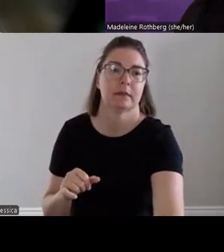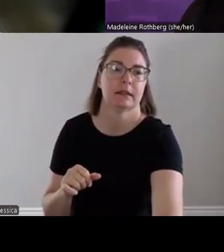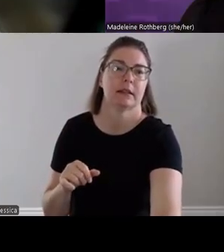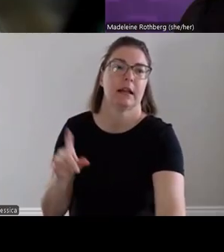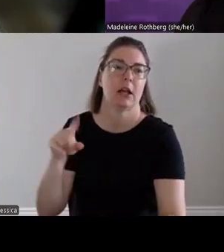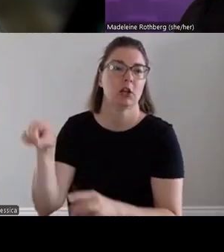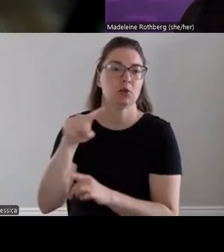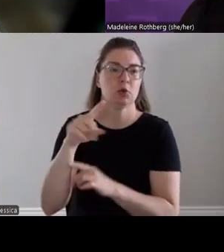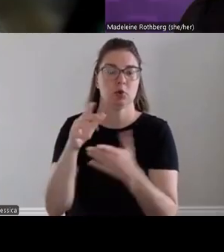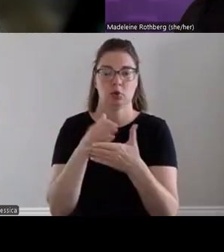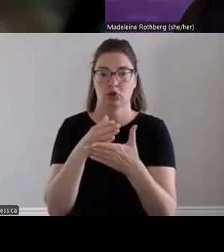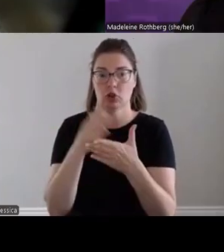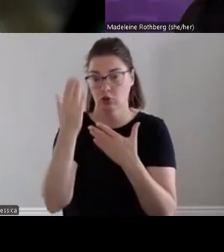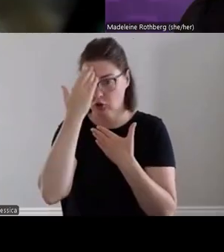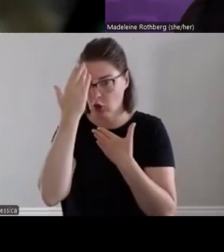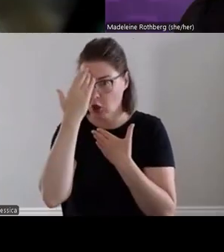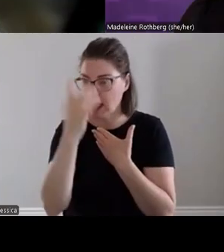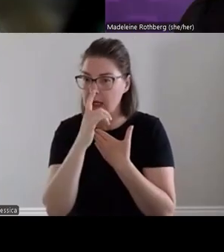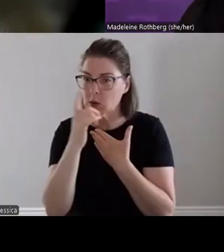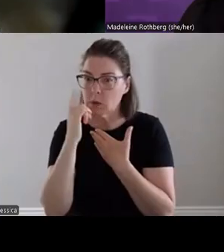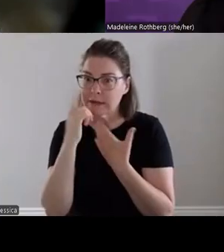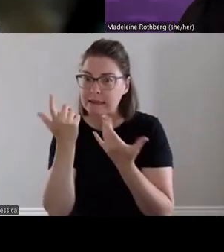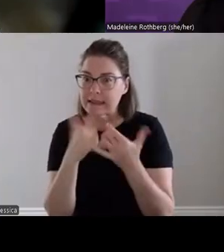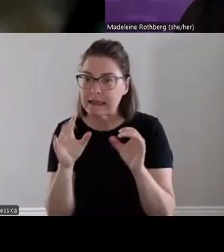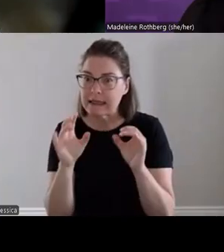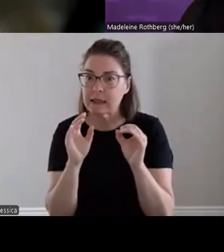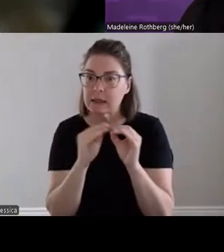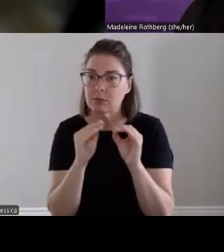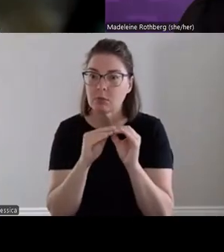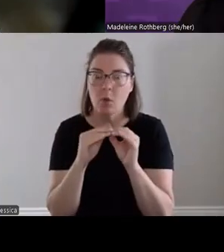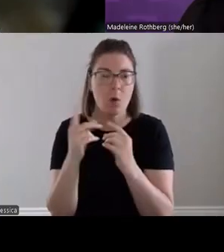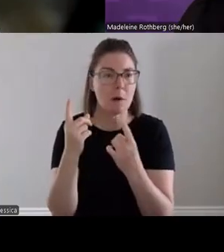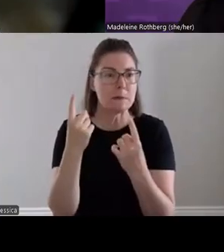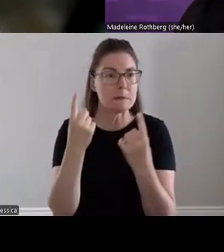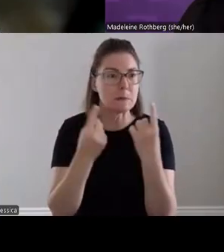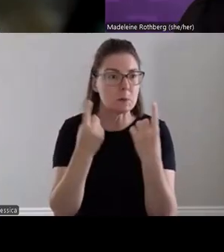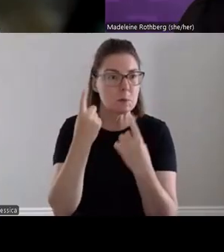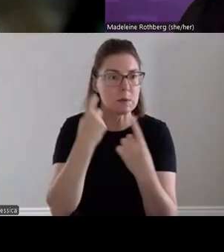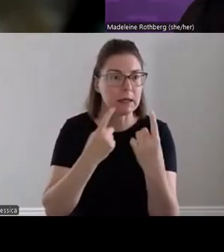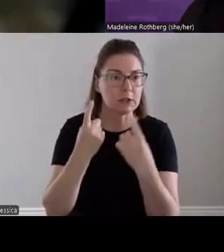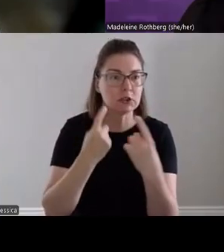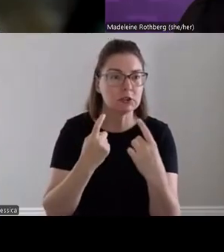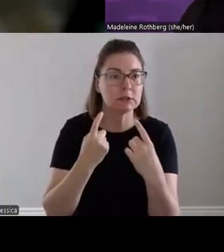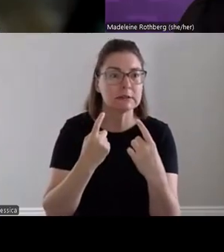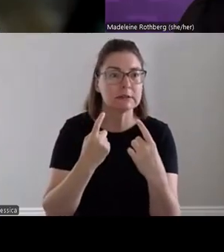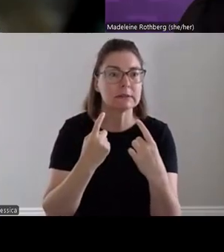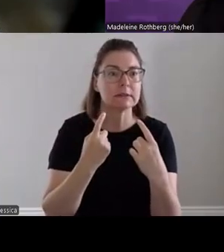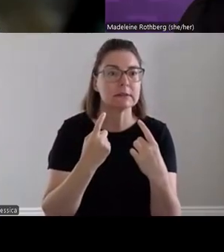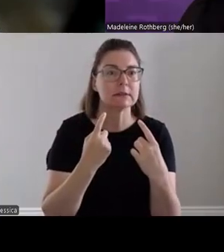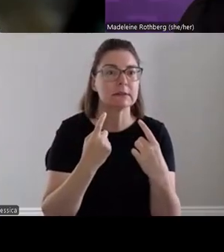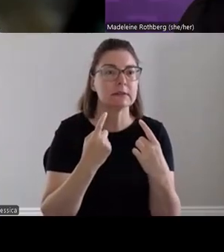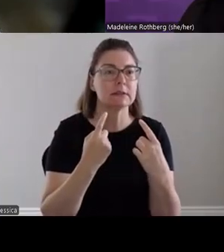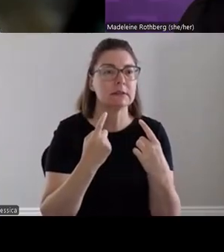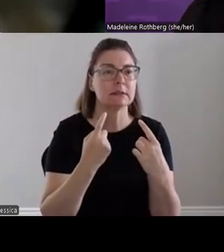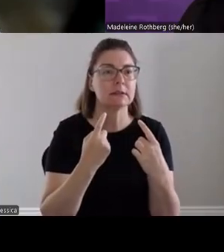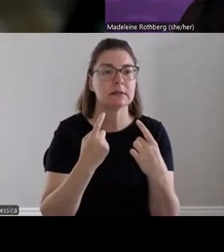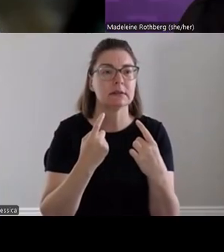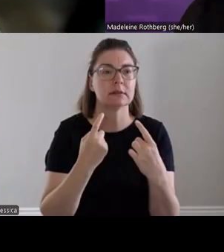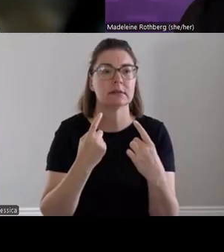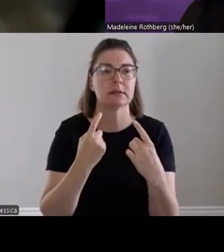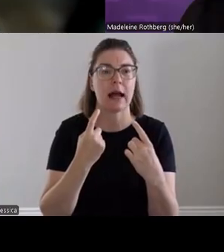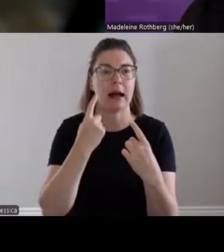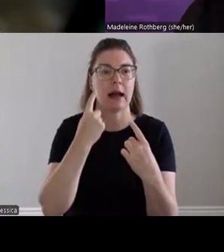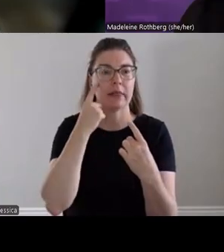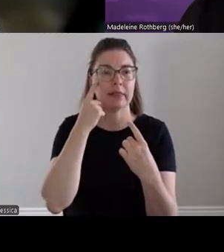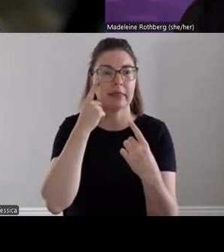I don't see that we have any other questions. So...I think at this point,